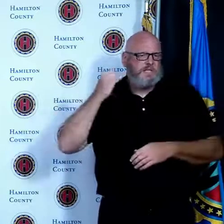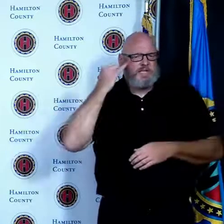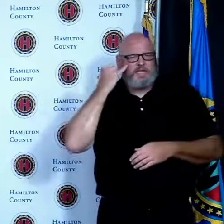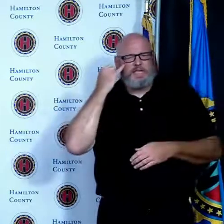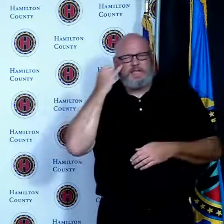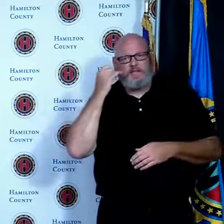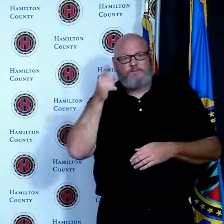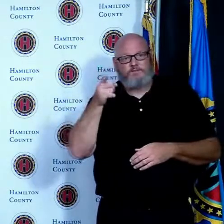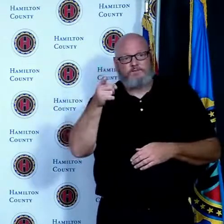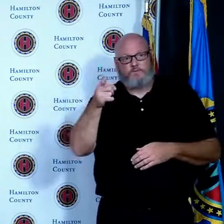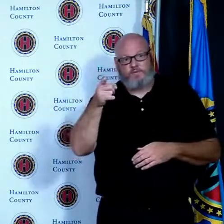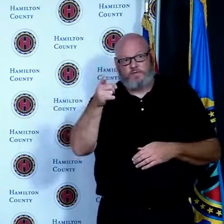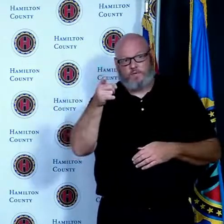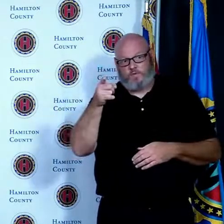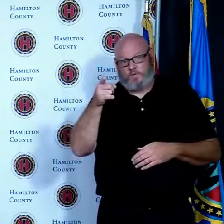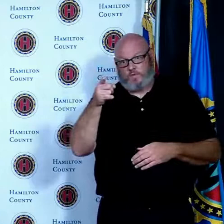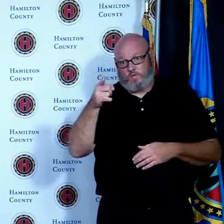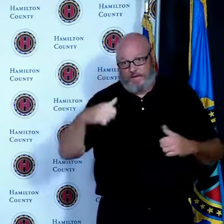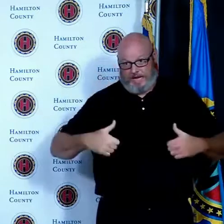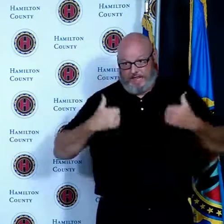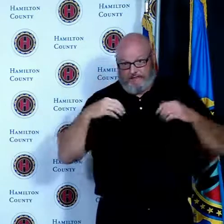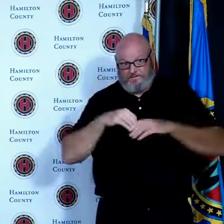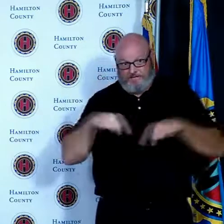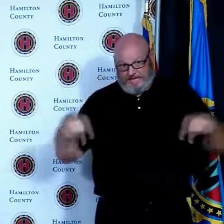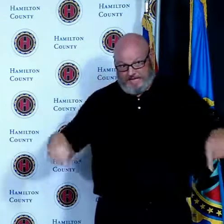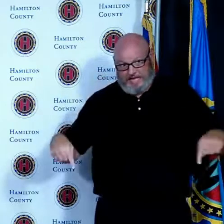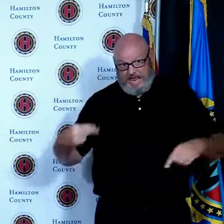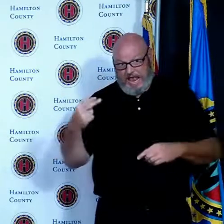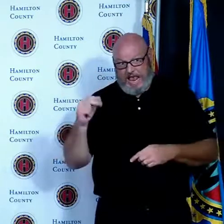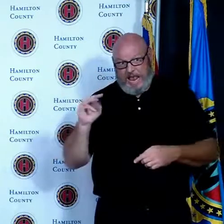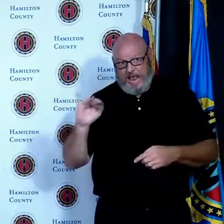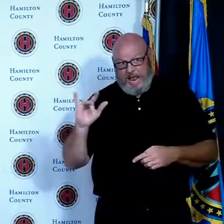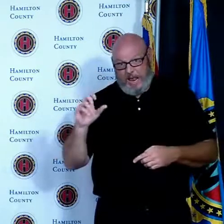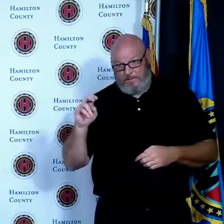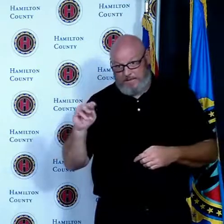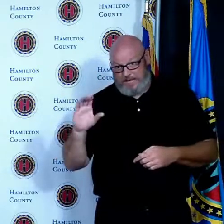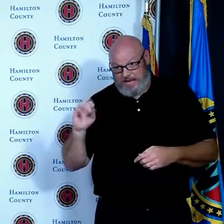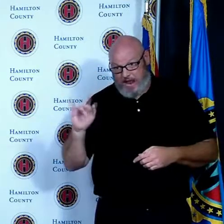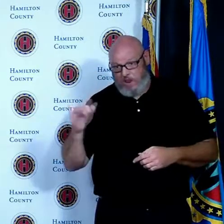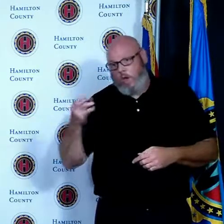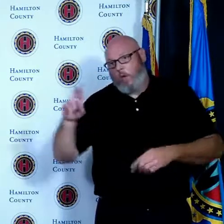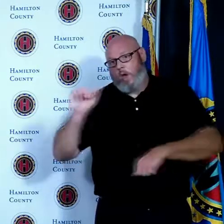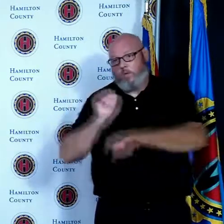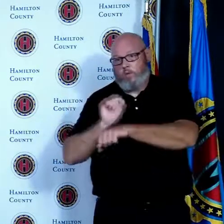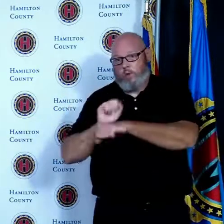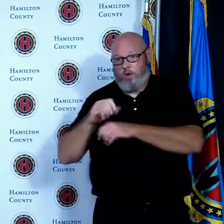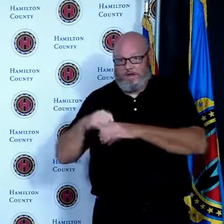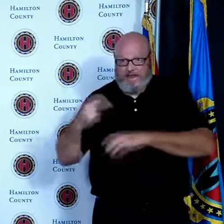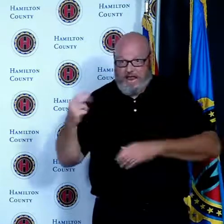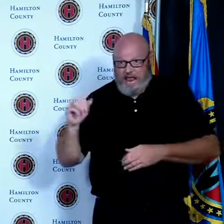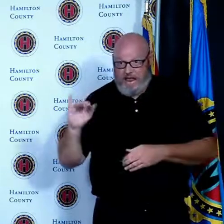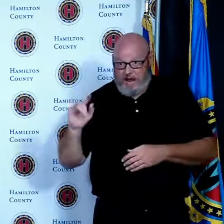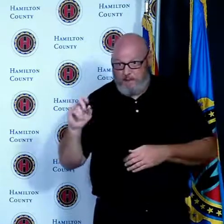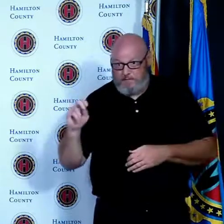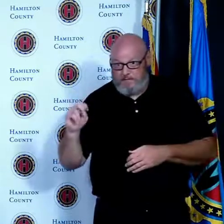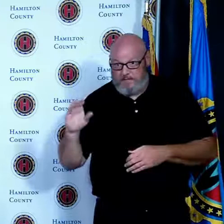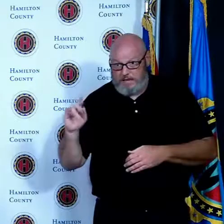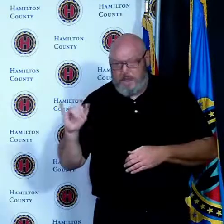or employees through Hamilton County all right thank you thanks Jay